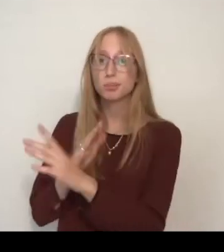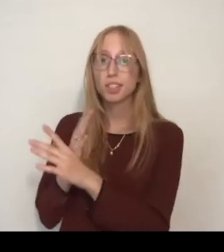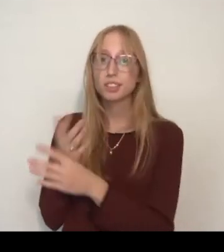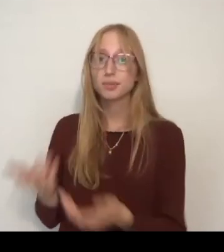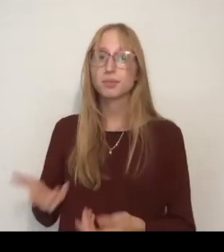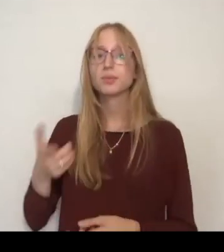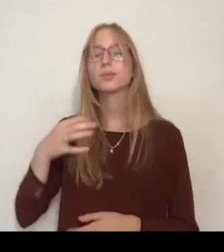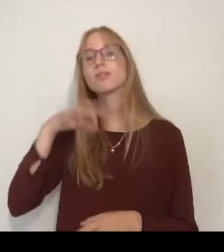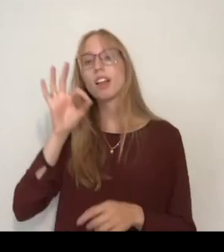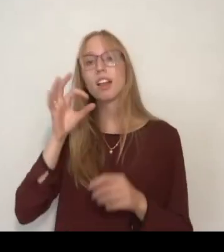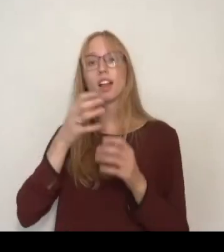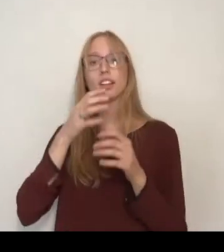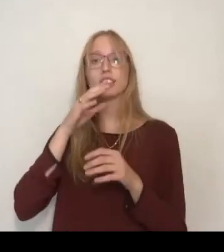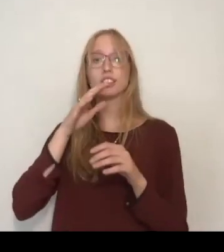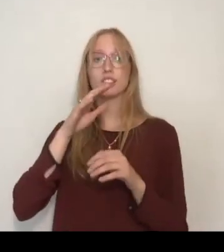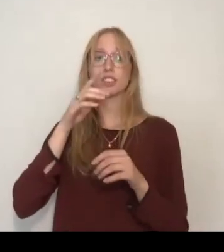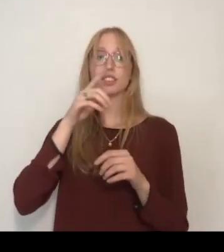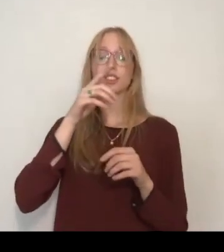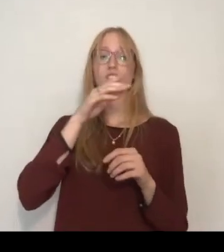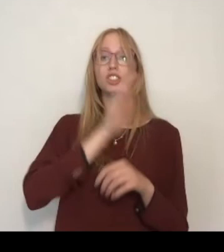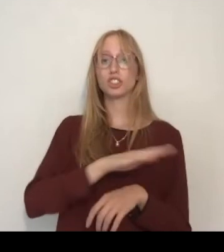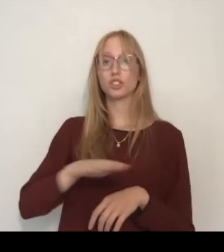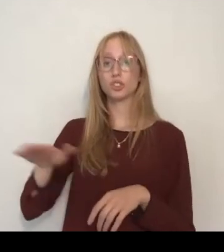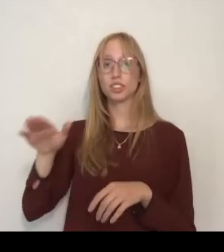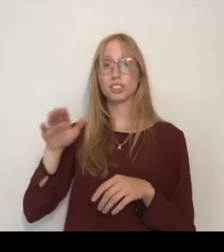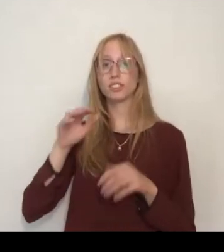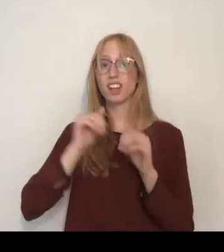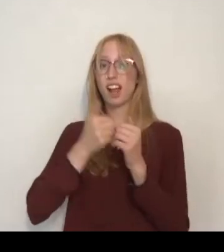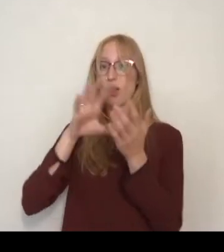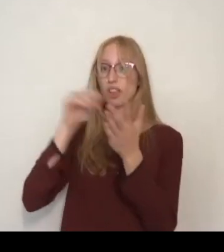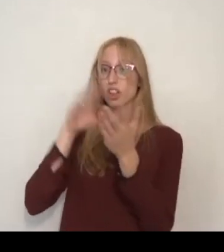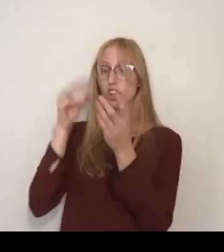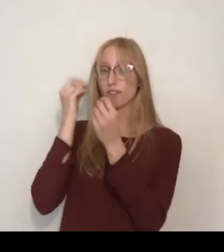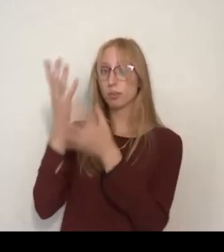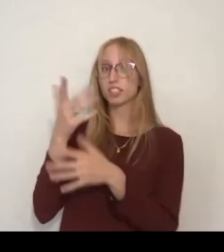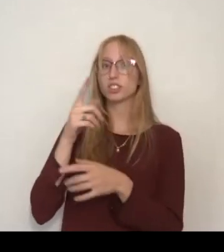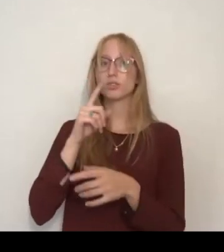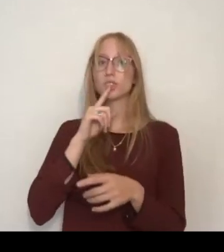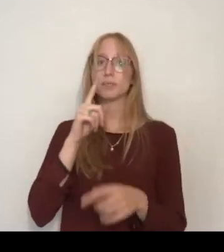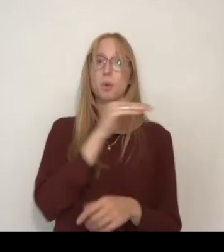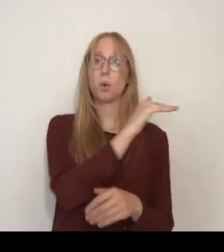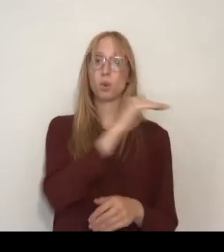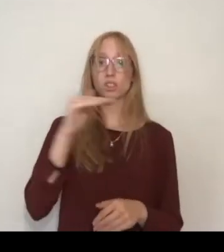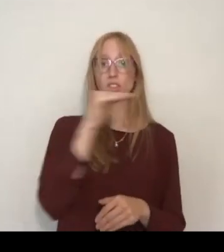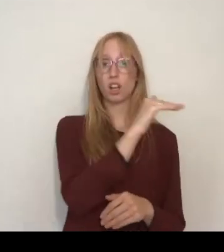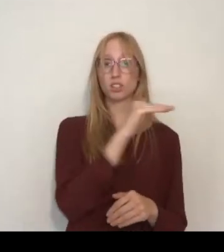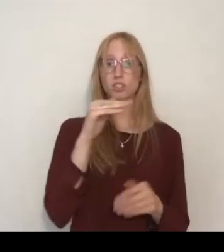A reason for this is because of communication barriers. Children acquire information various ways